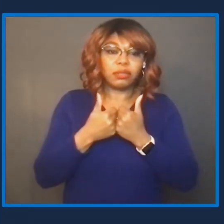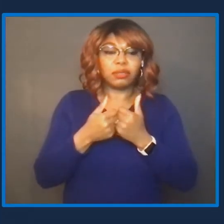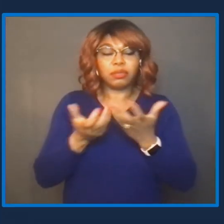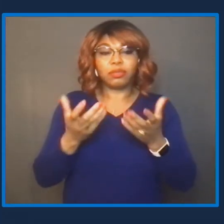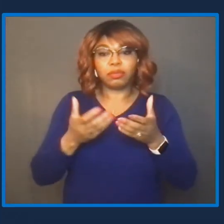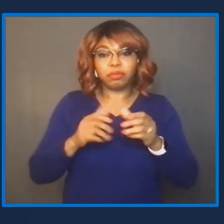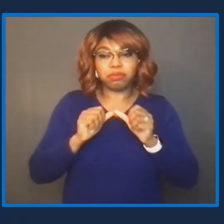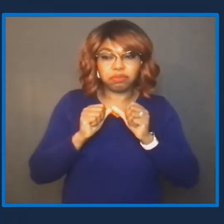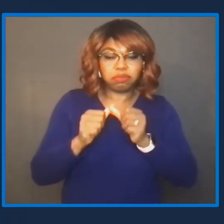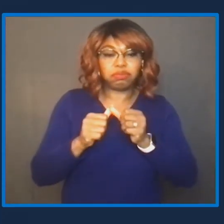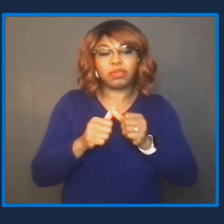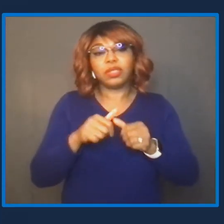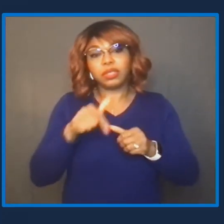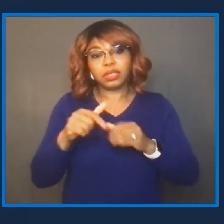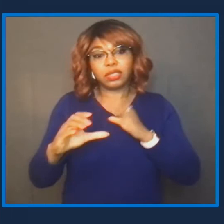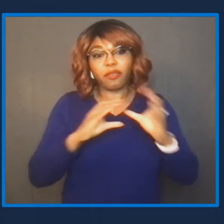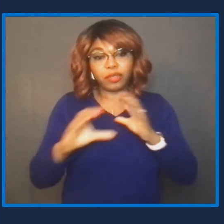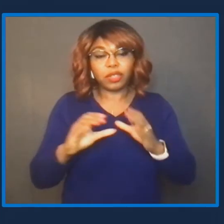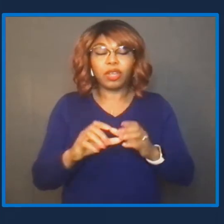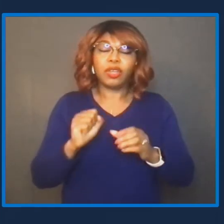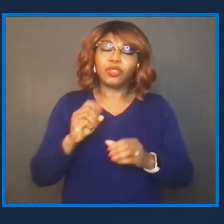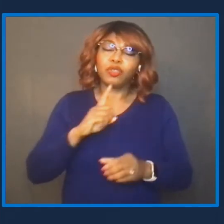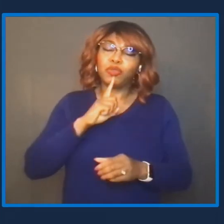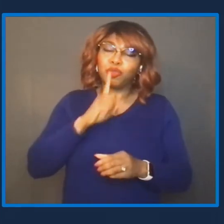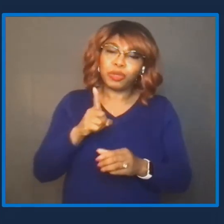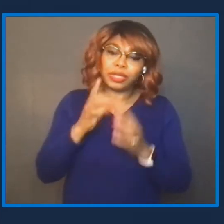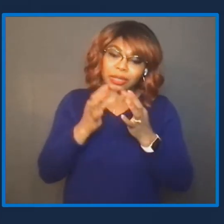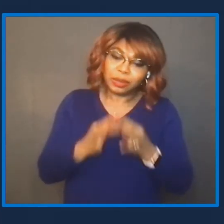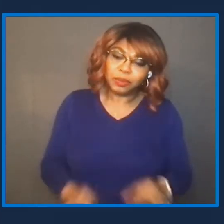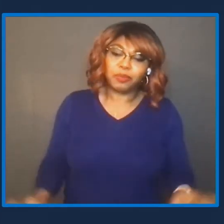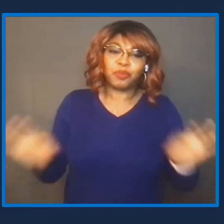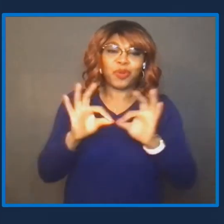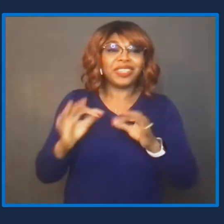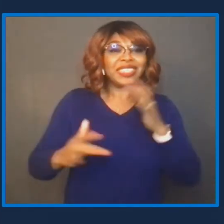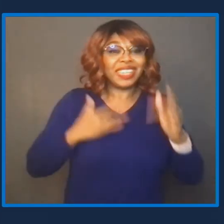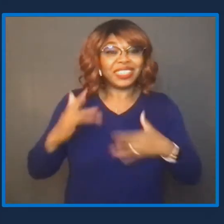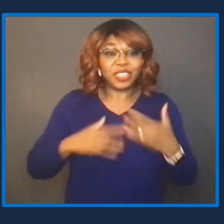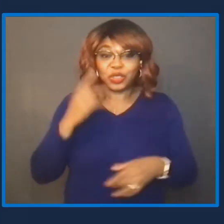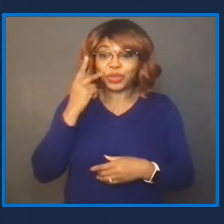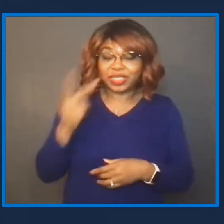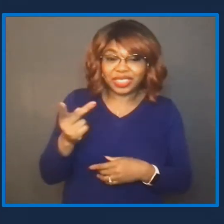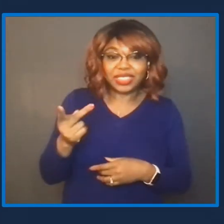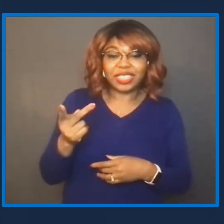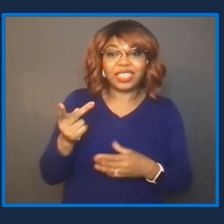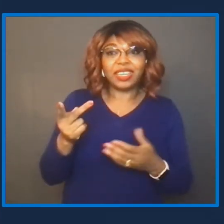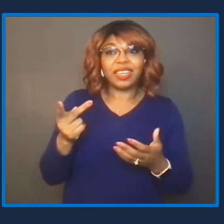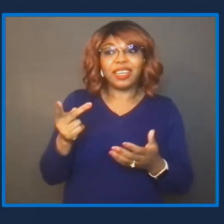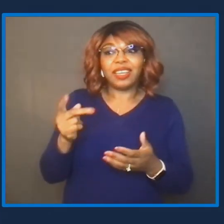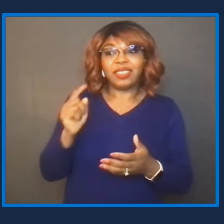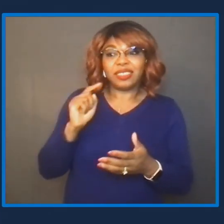So it's really key and really exciting to see that these conversations are being prioritized